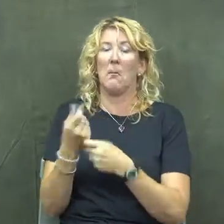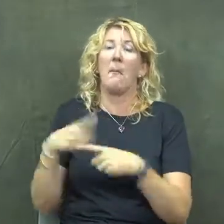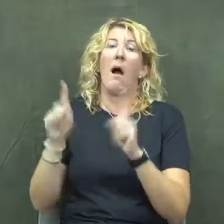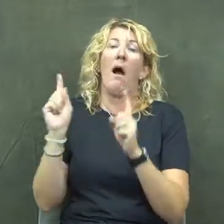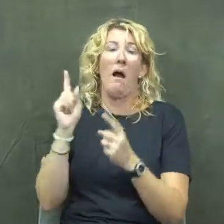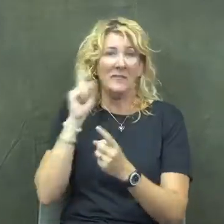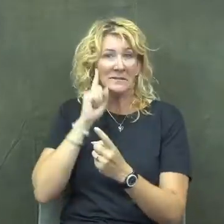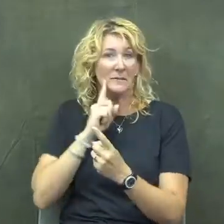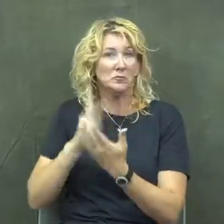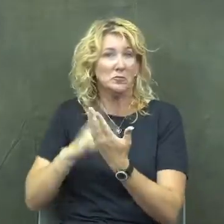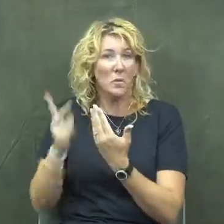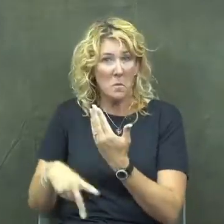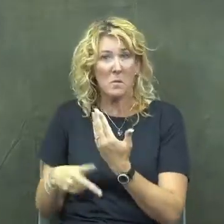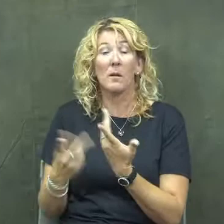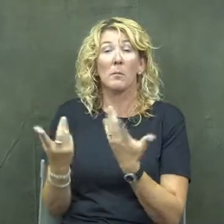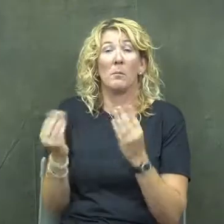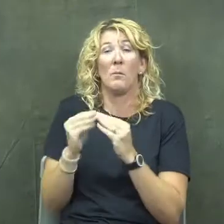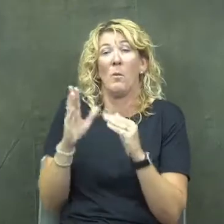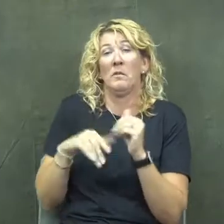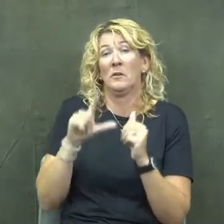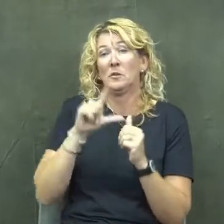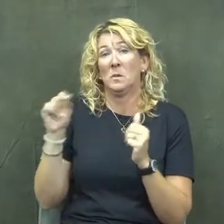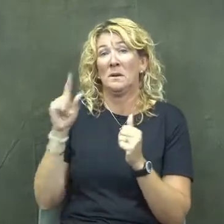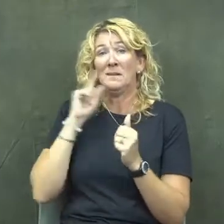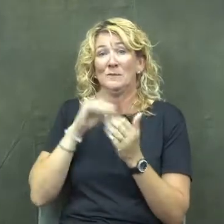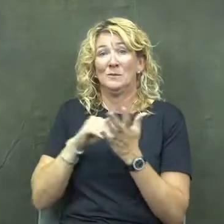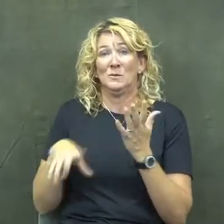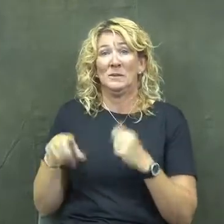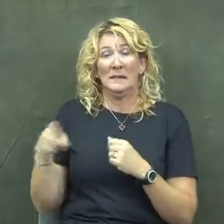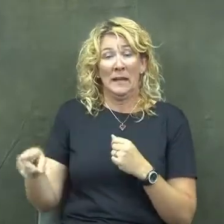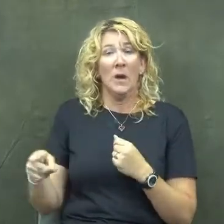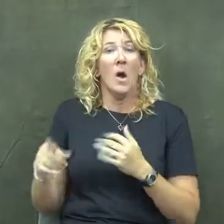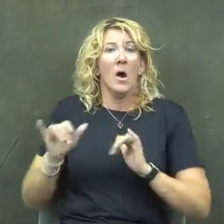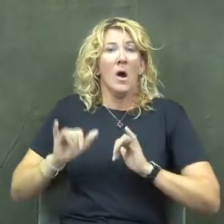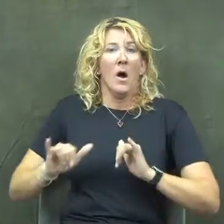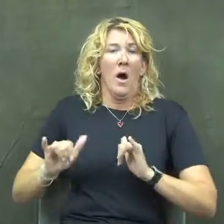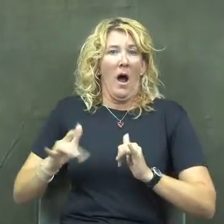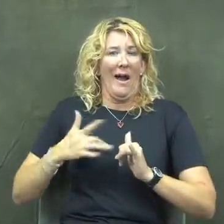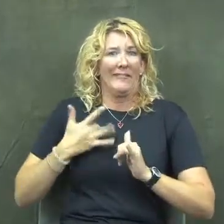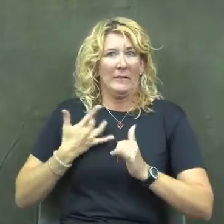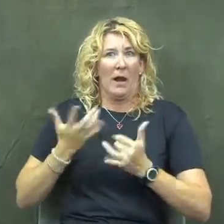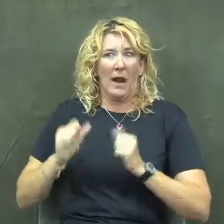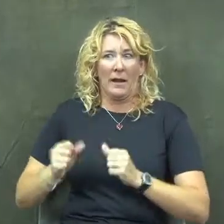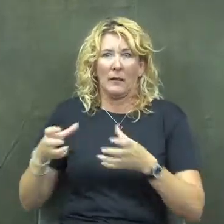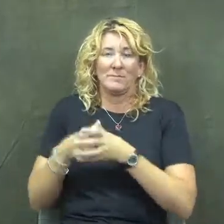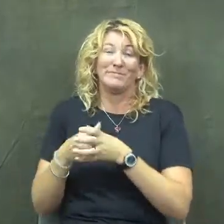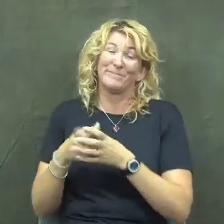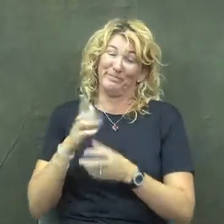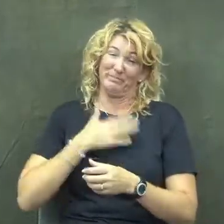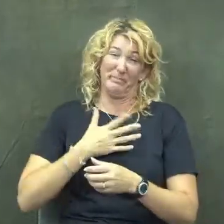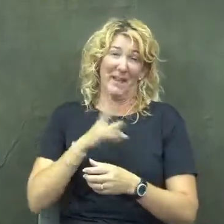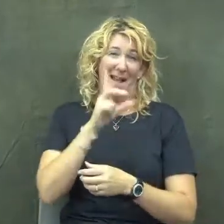Until, finally, my senior year in high school, I went to a deaf program. There were more than 20 deaf students